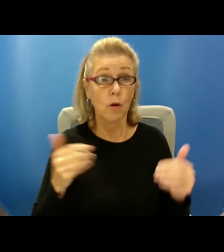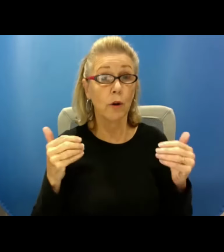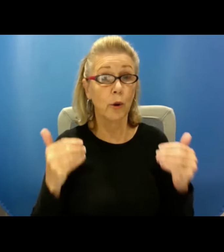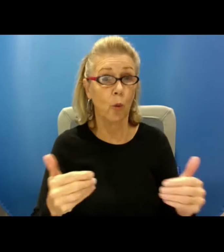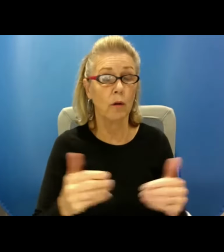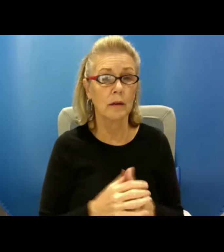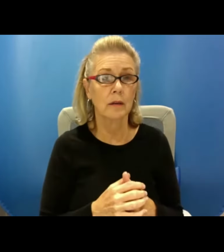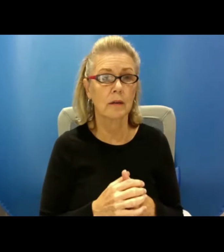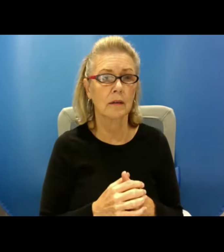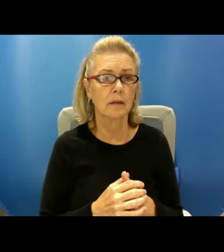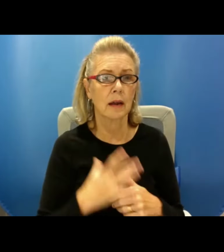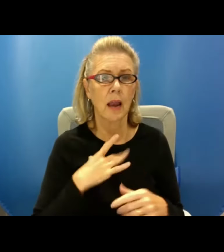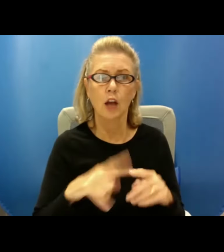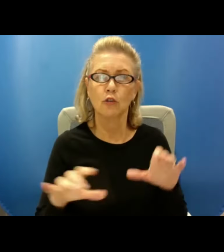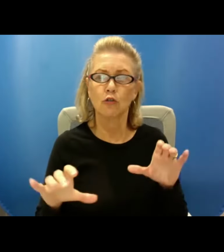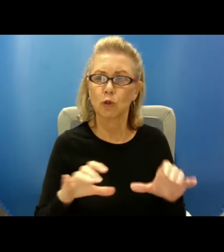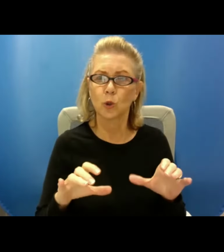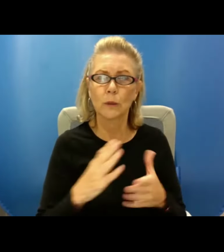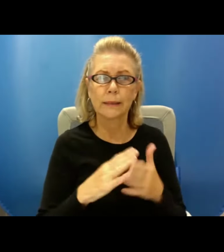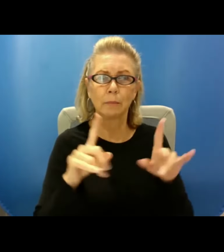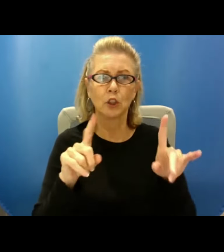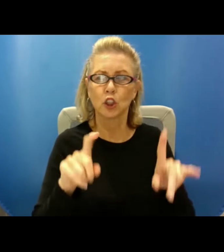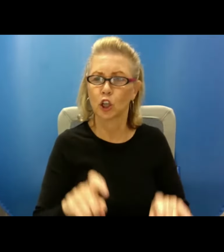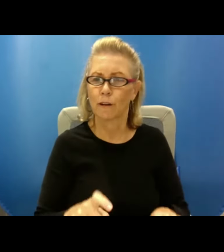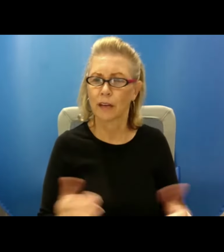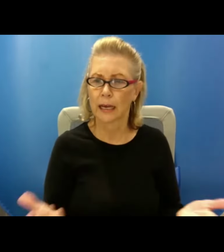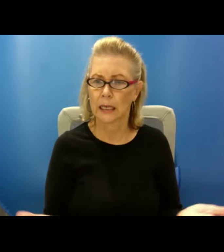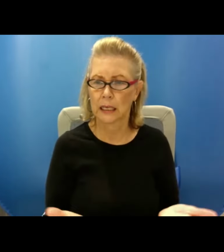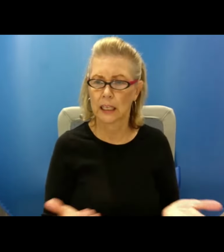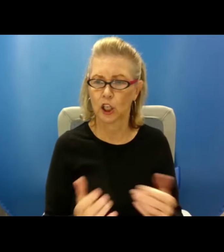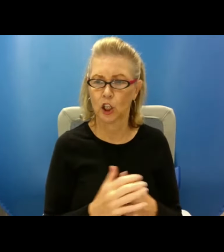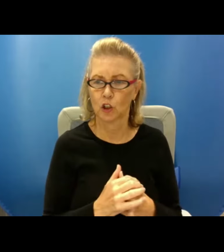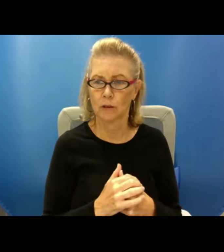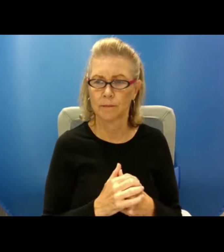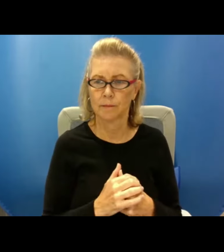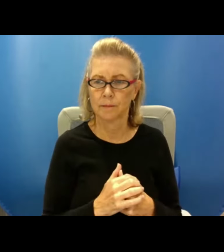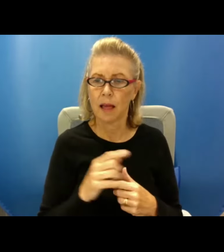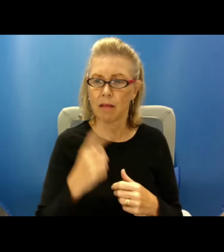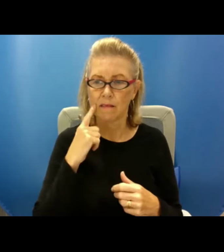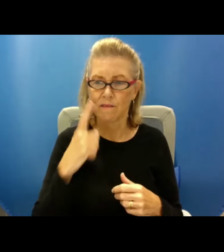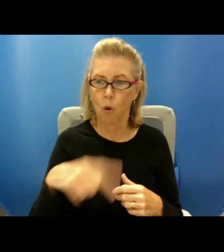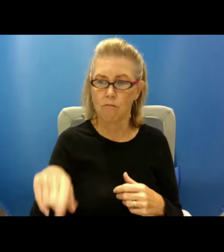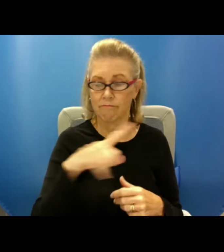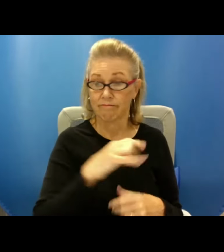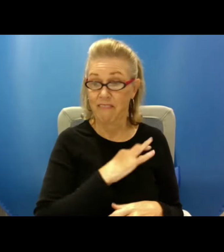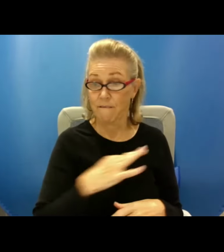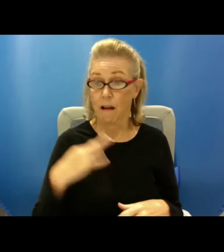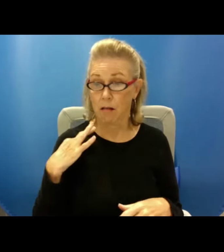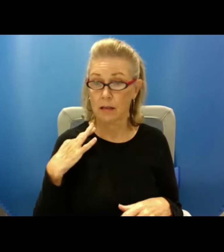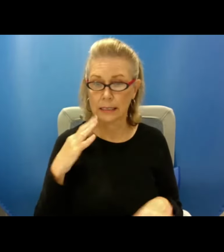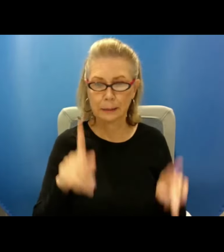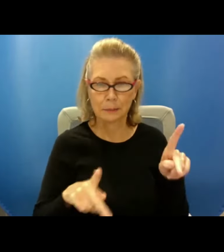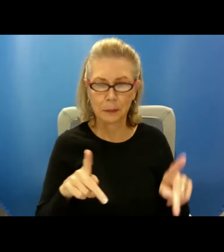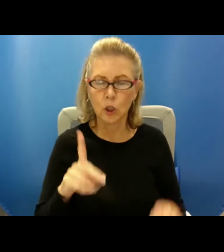some survey here, poll. So, this is for the faculty members. Do you feel your class